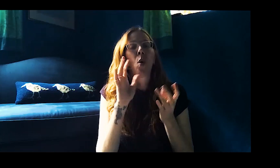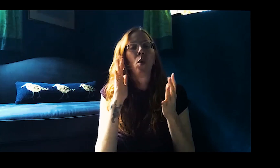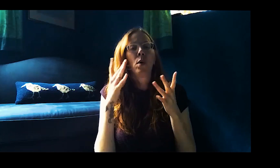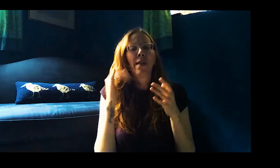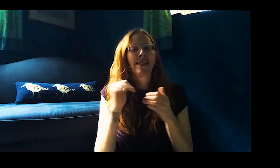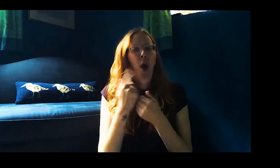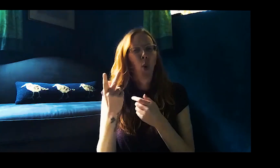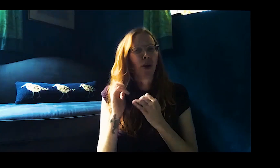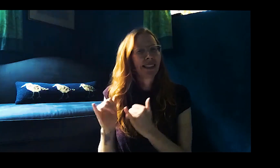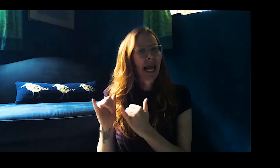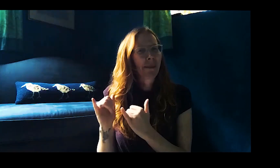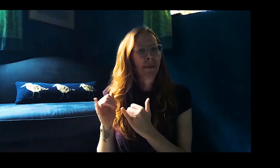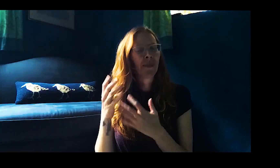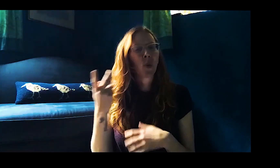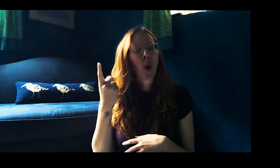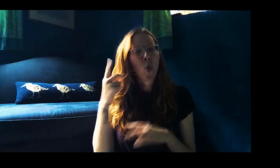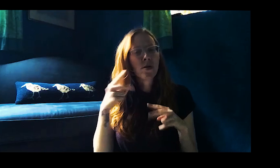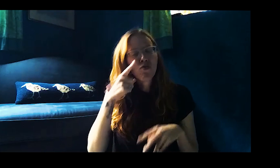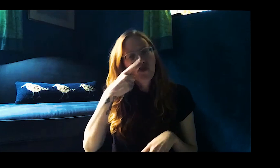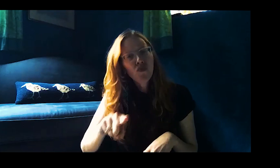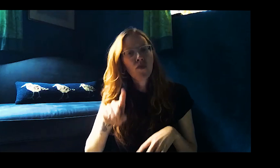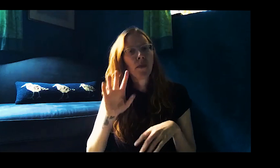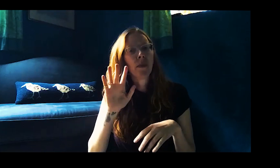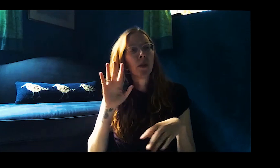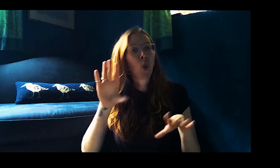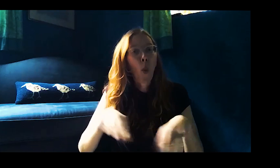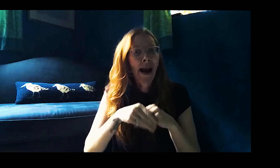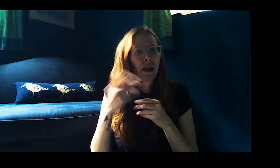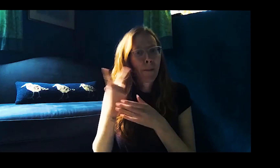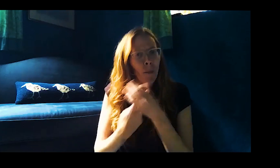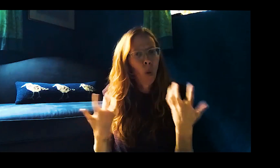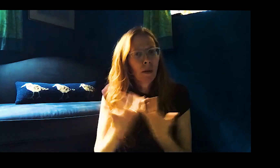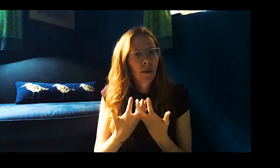a huge passion of mine. We've always said we've wished we could do a collaboration of doing a